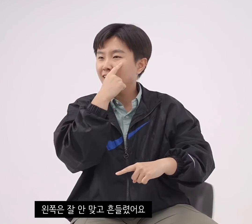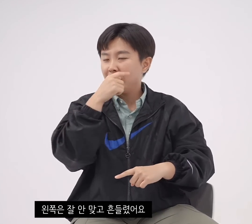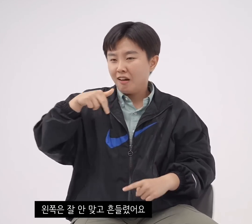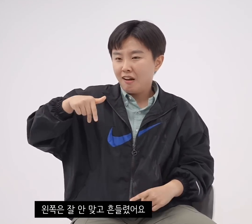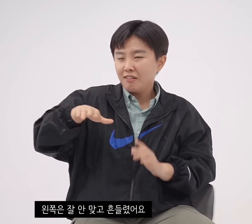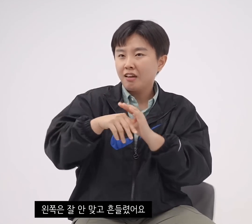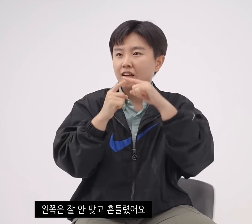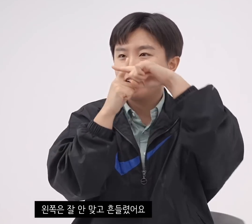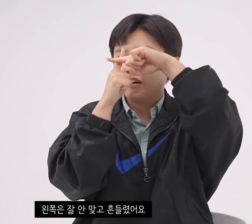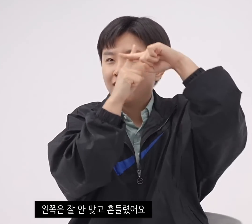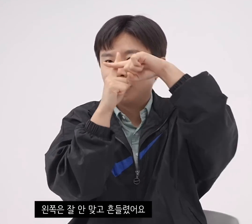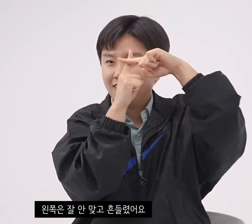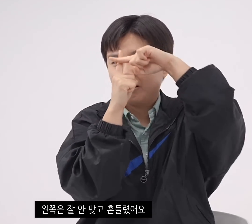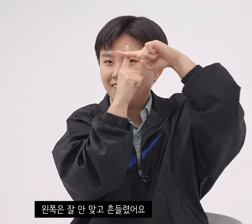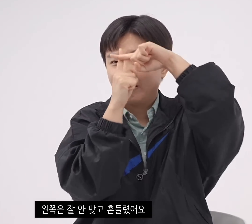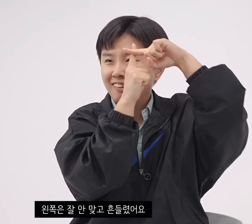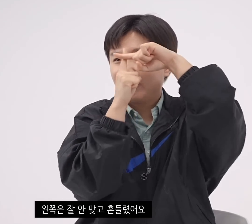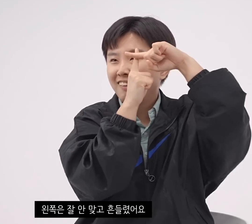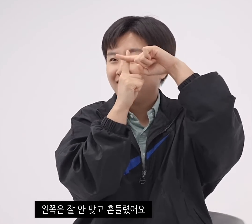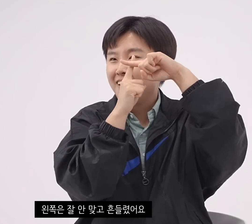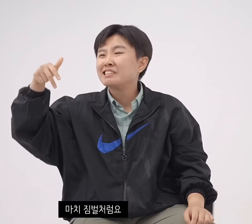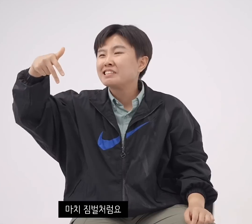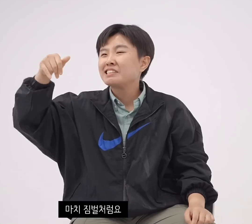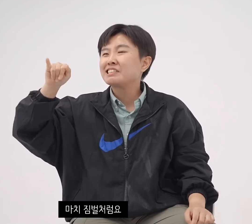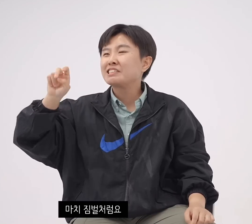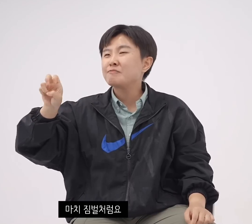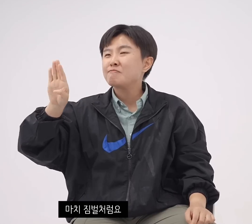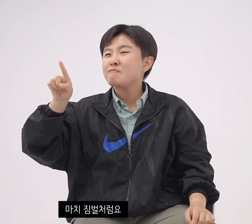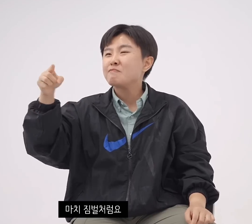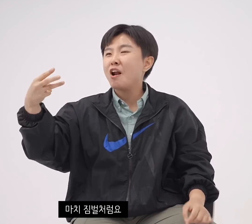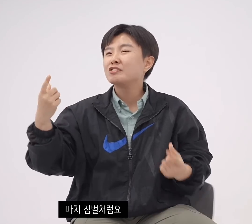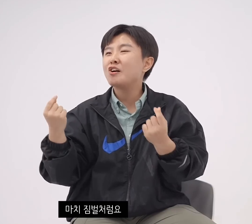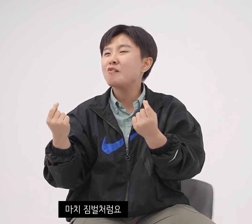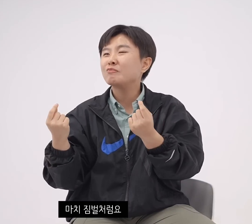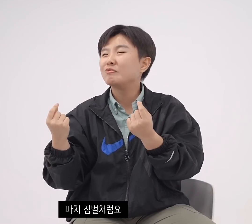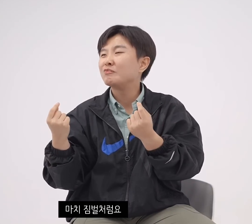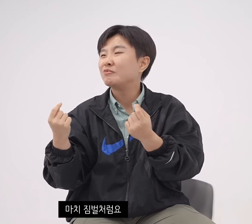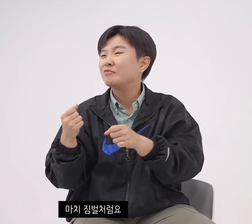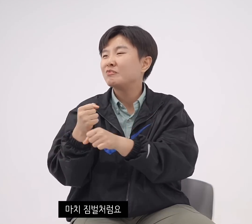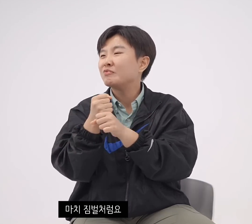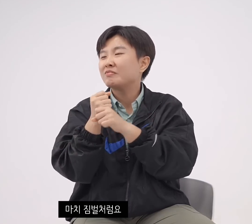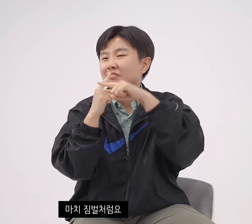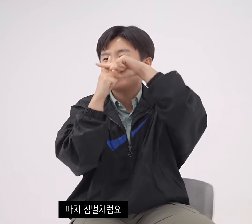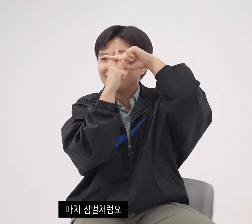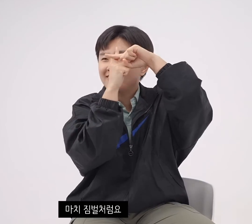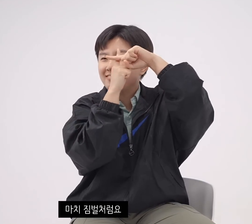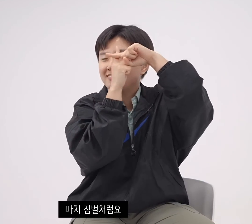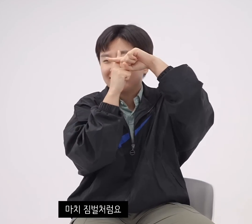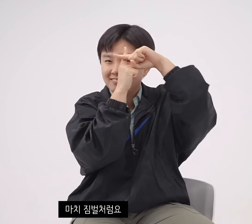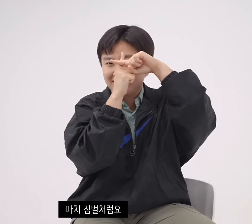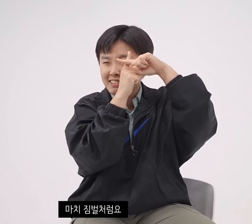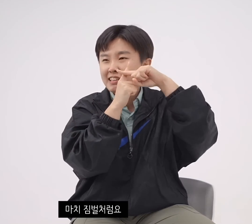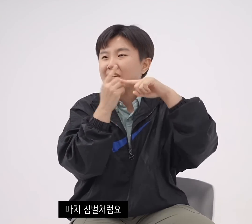the left doesn't. I was hit and shaken like a gimbal,